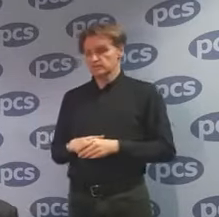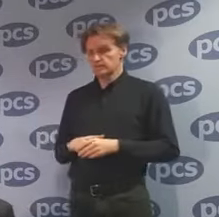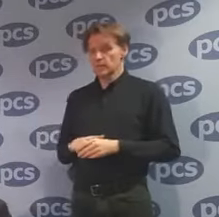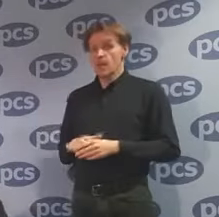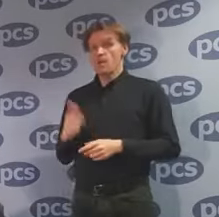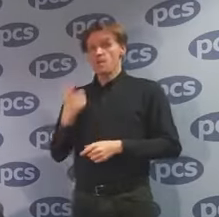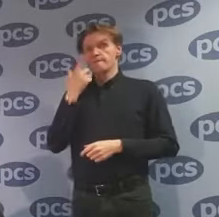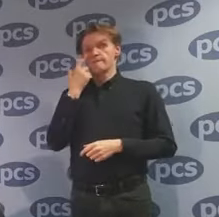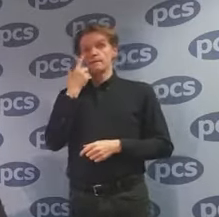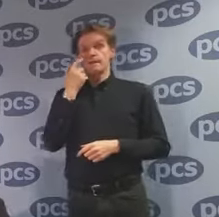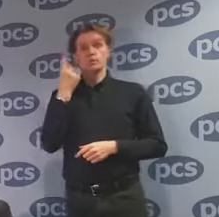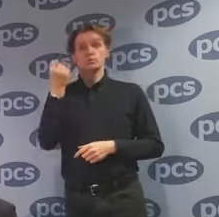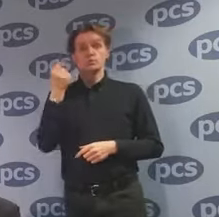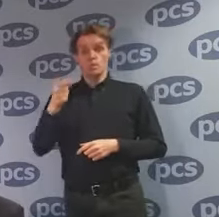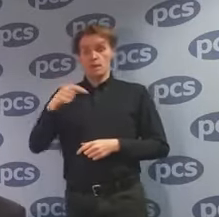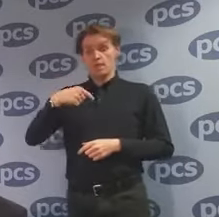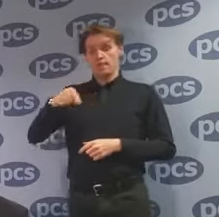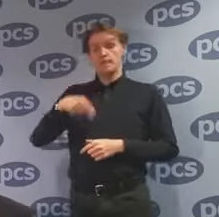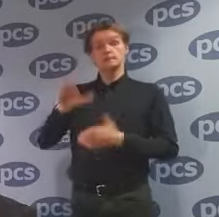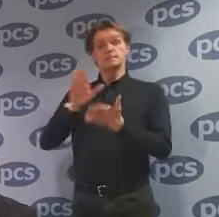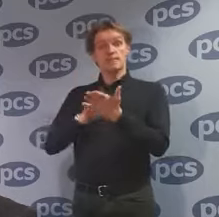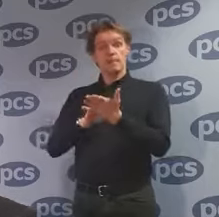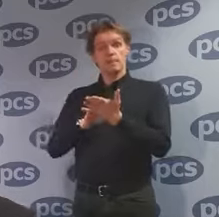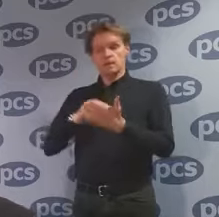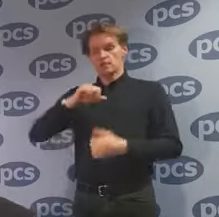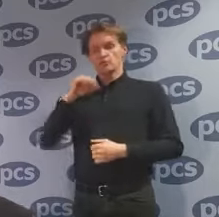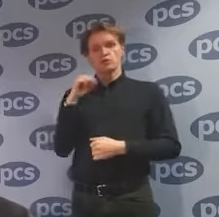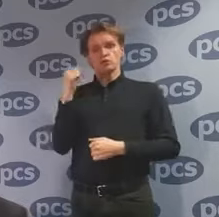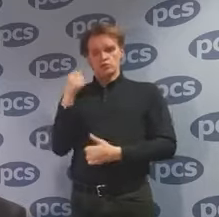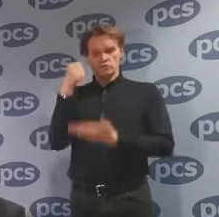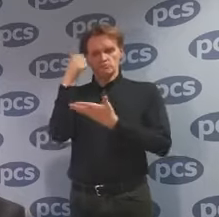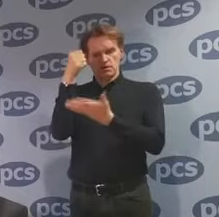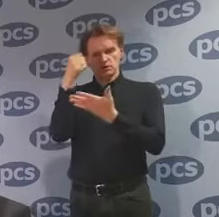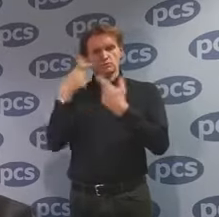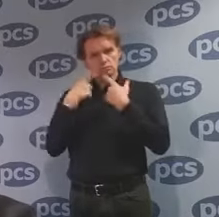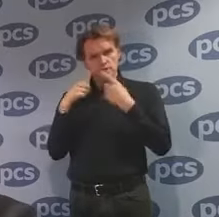budgets is later this month and we will then see whether all the claims from the